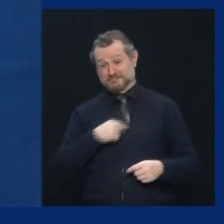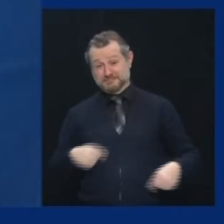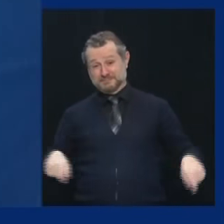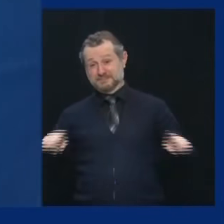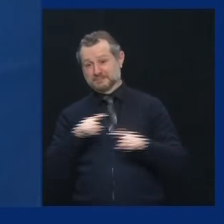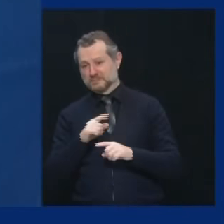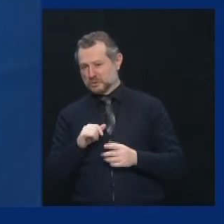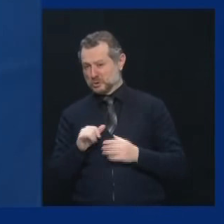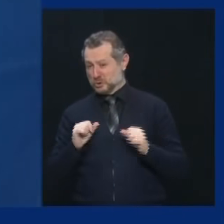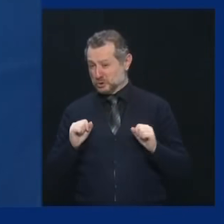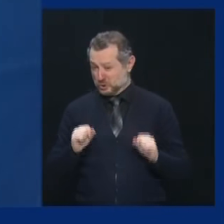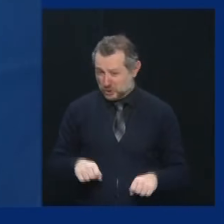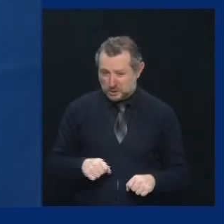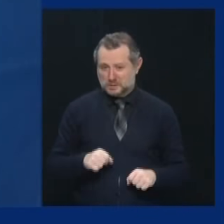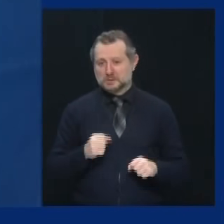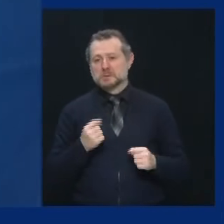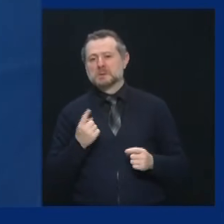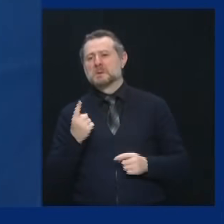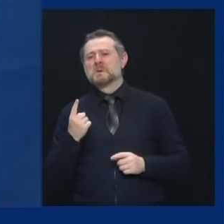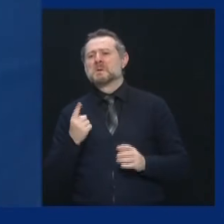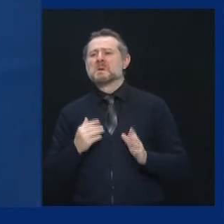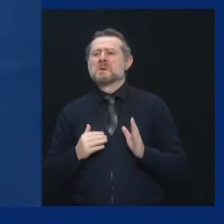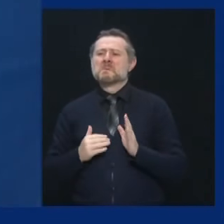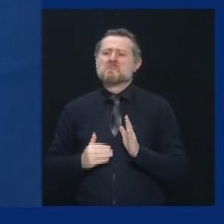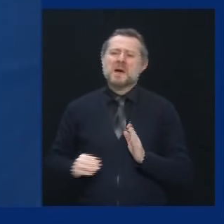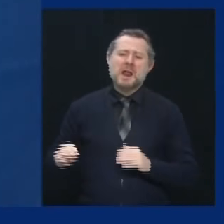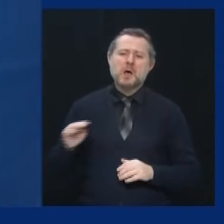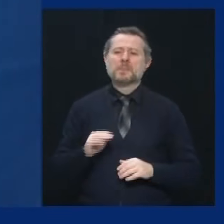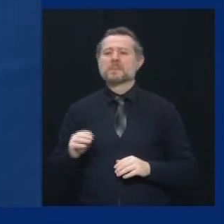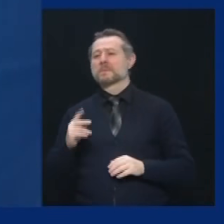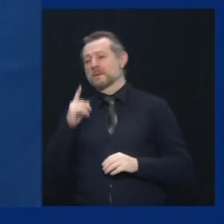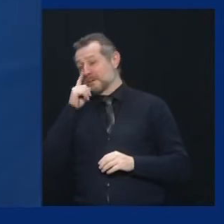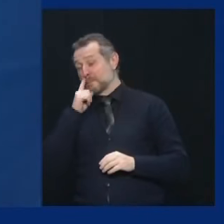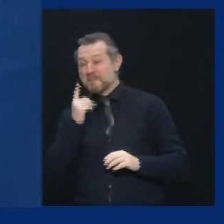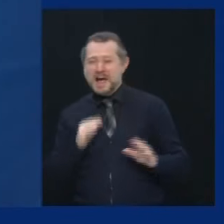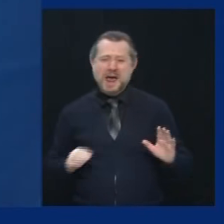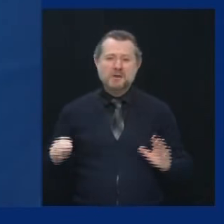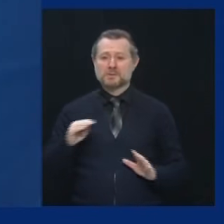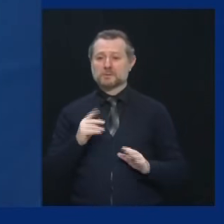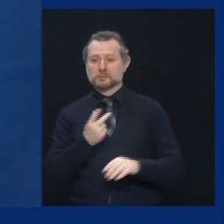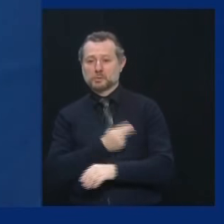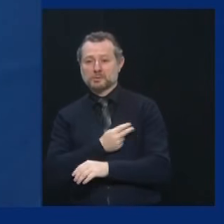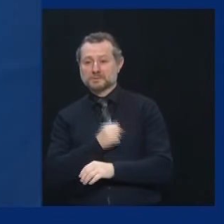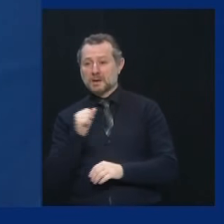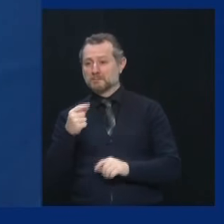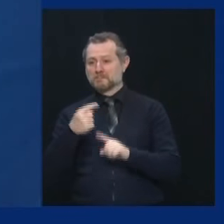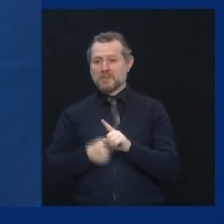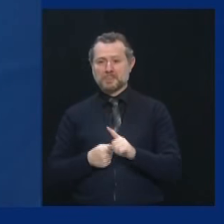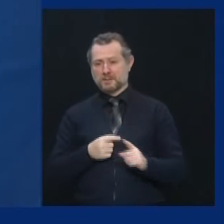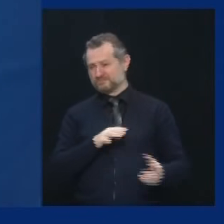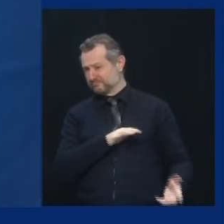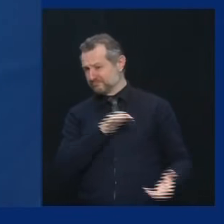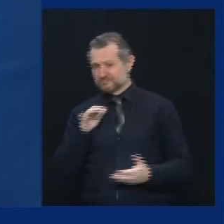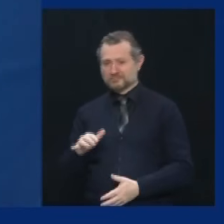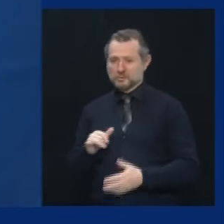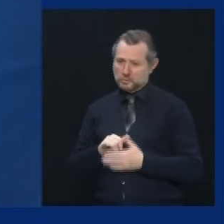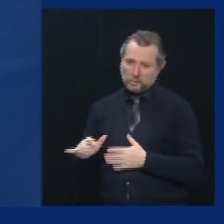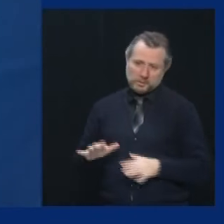WHO HAVE BEEN TOLD THEY'RE ELIGIBLE FOR THE VACCINE.